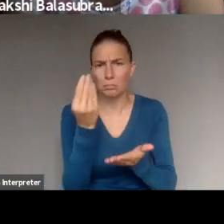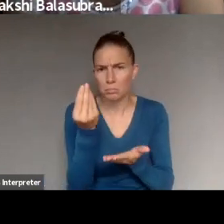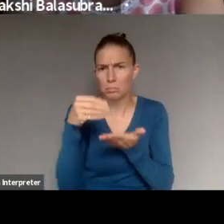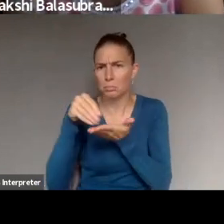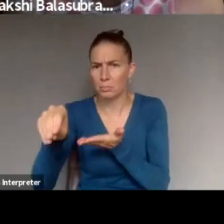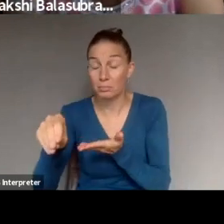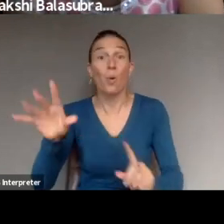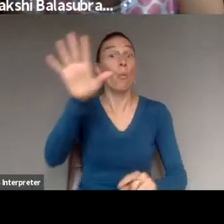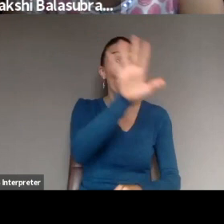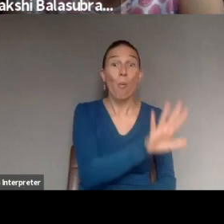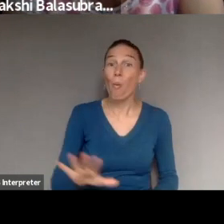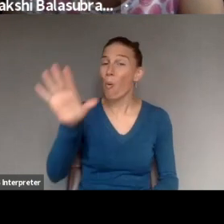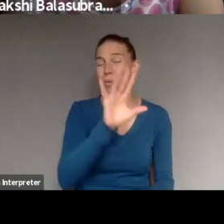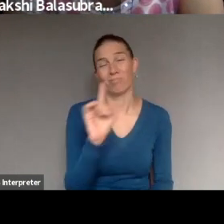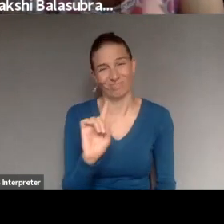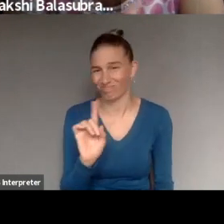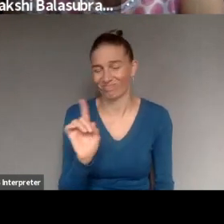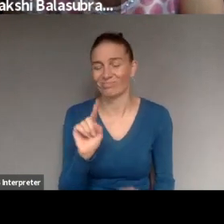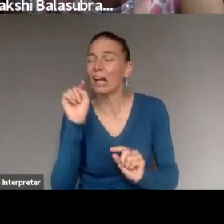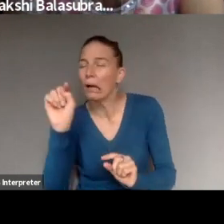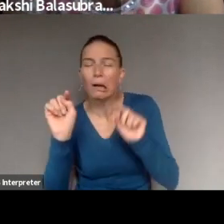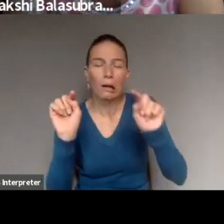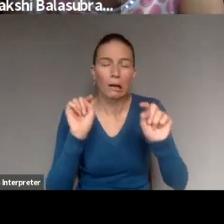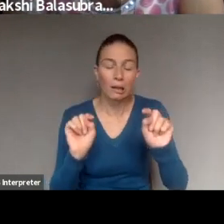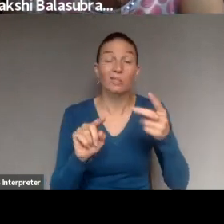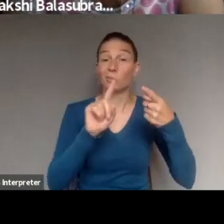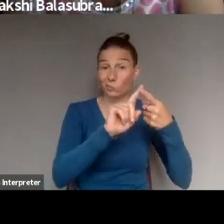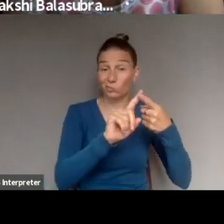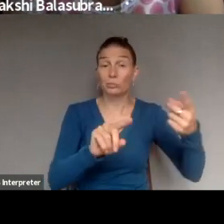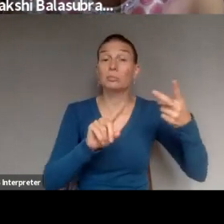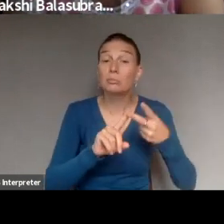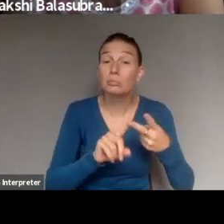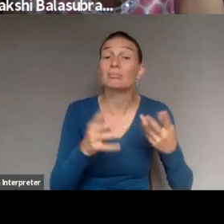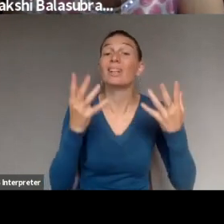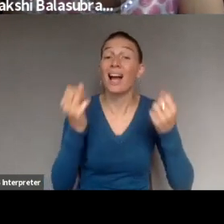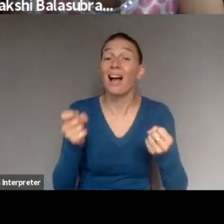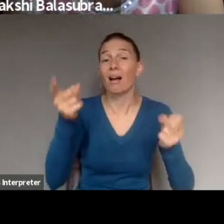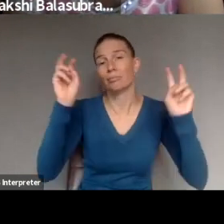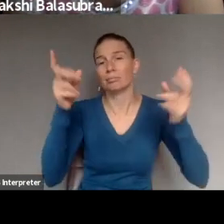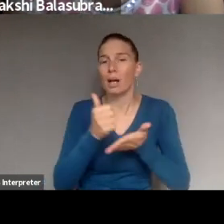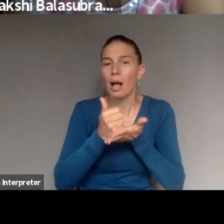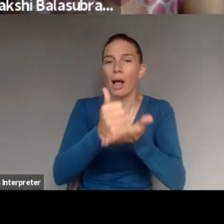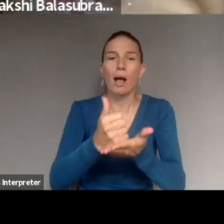apart from the general food supplies and rations and exemption from front-line services.